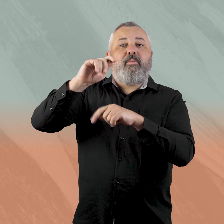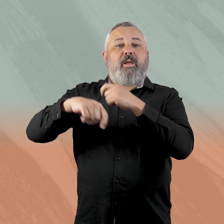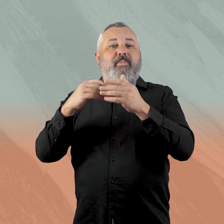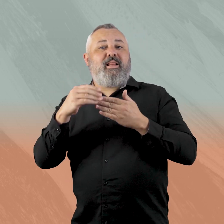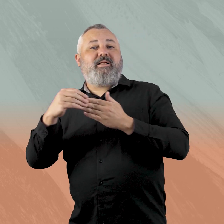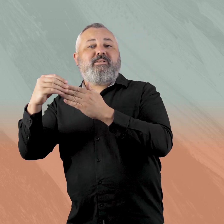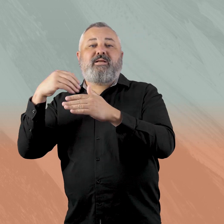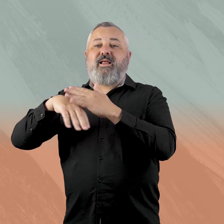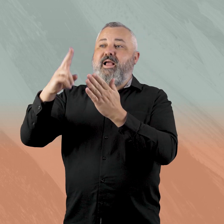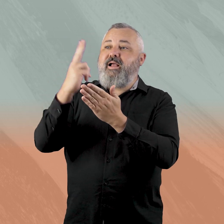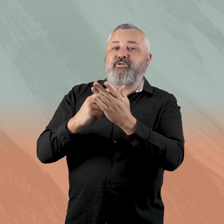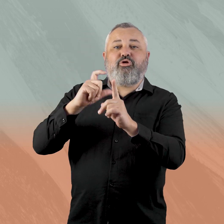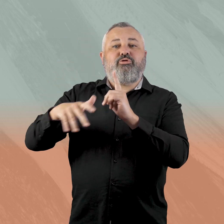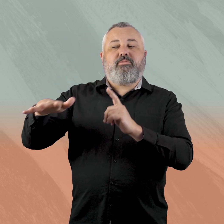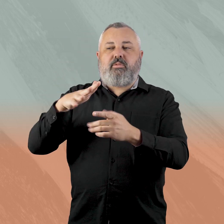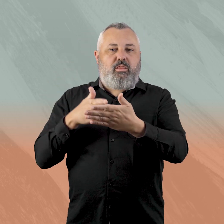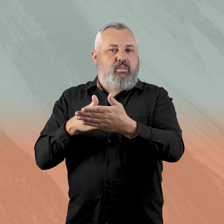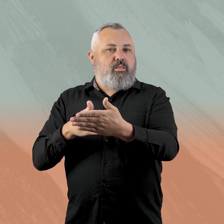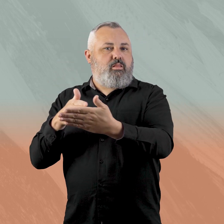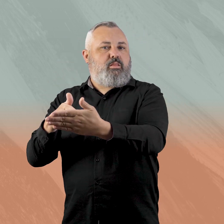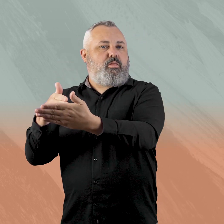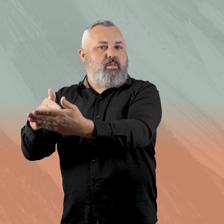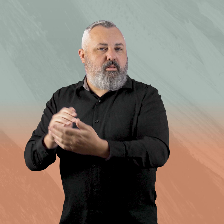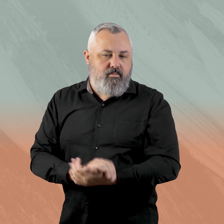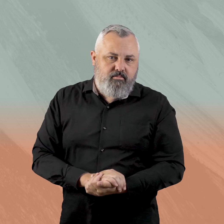leadership in the arts and cultural sector for people with disability.